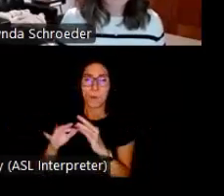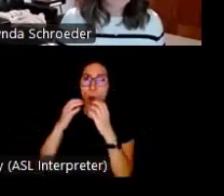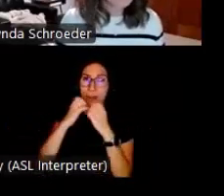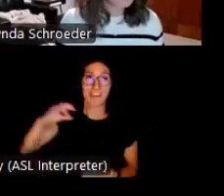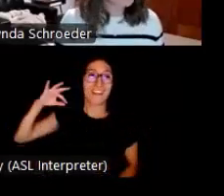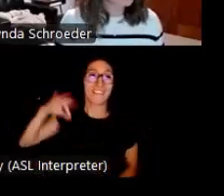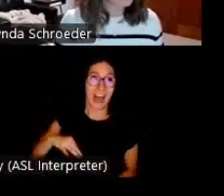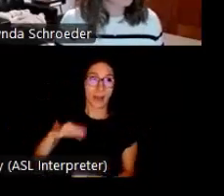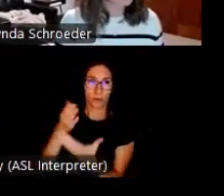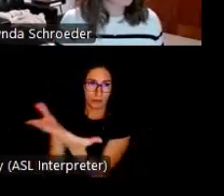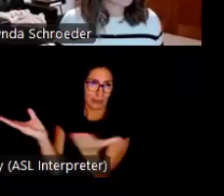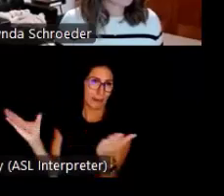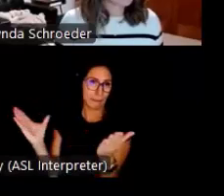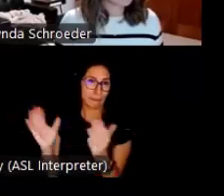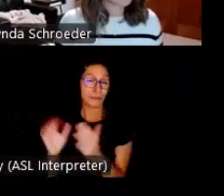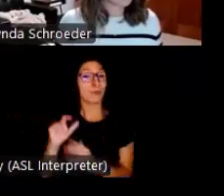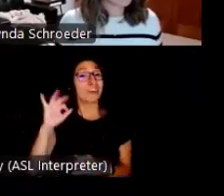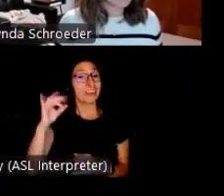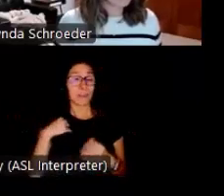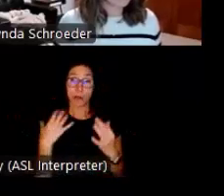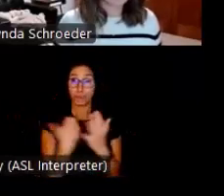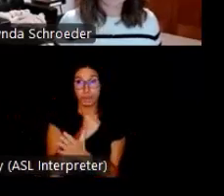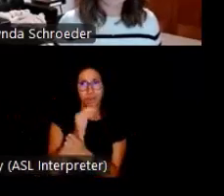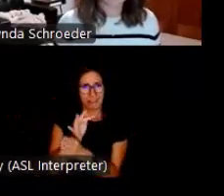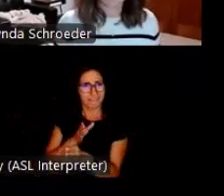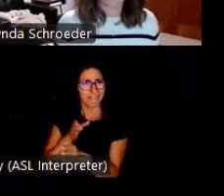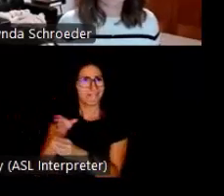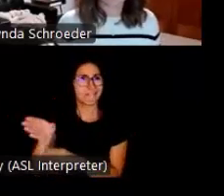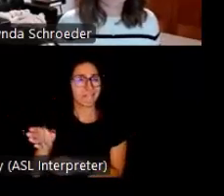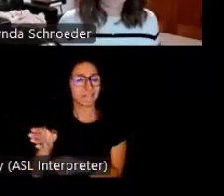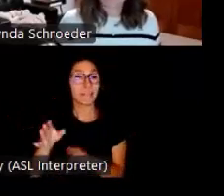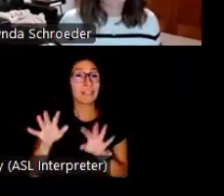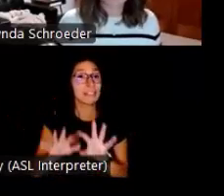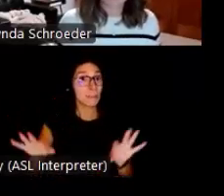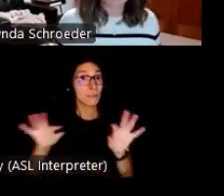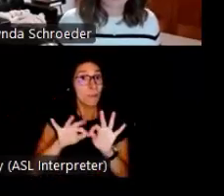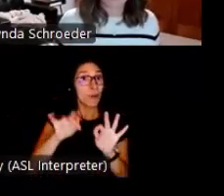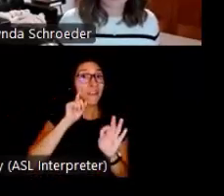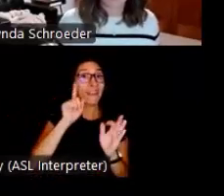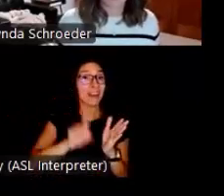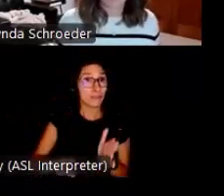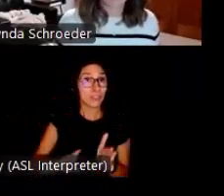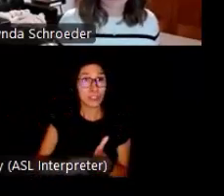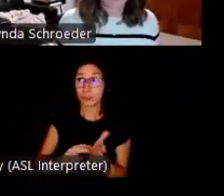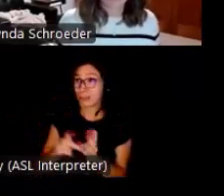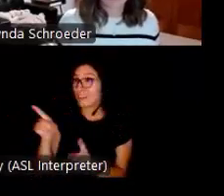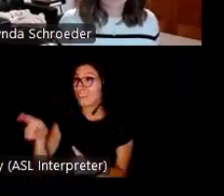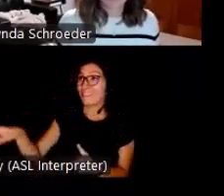you want to make sure that the research you want to engage in is something that rural networks care about broadly.